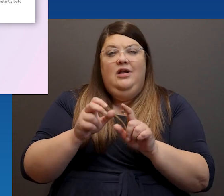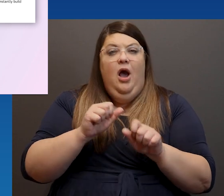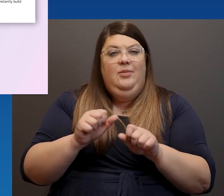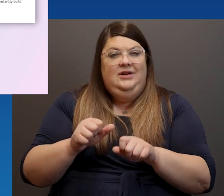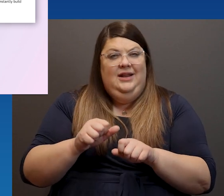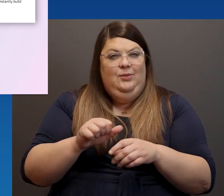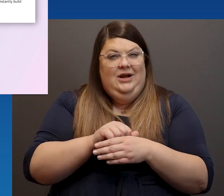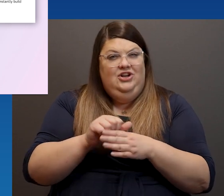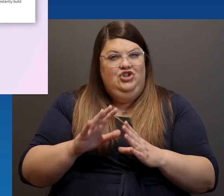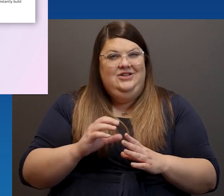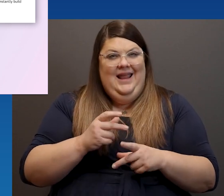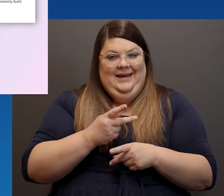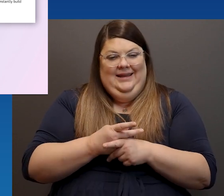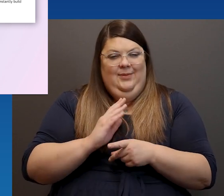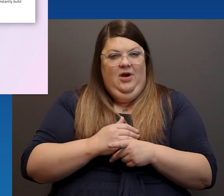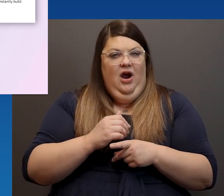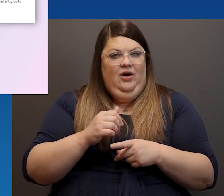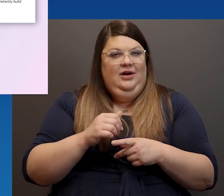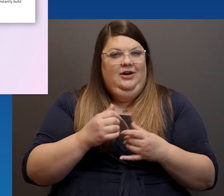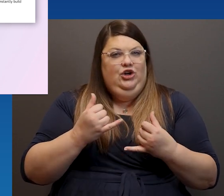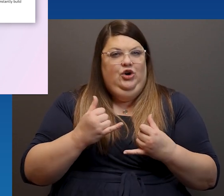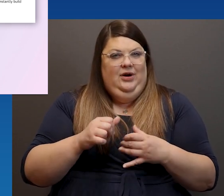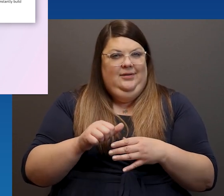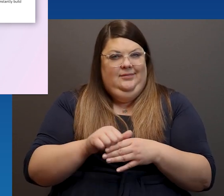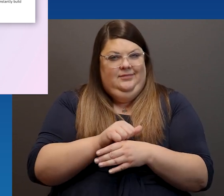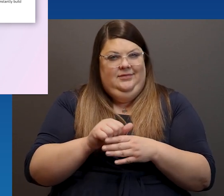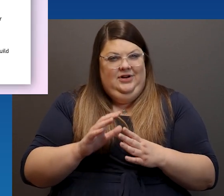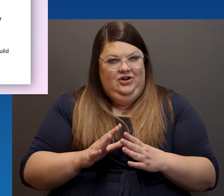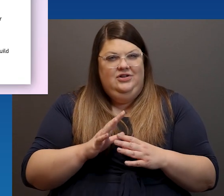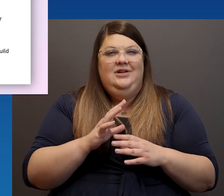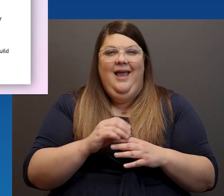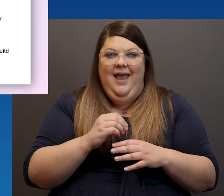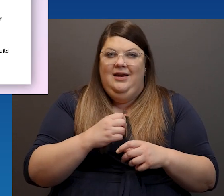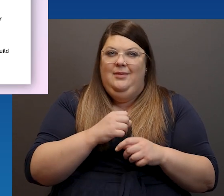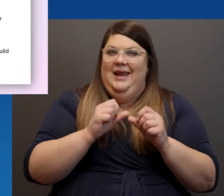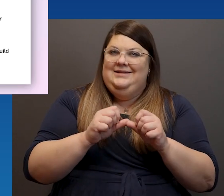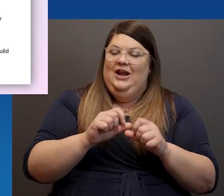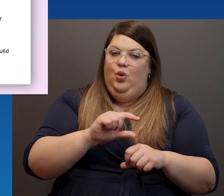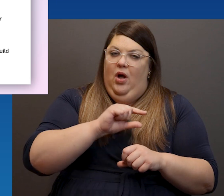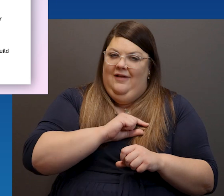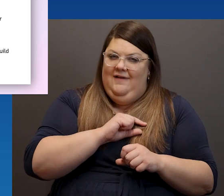also focusing on filling vacancies and maintaining qualified personnel. This is important for families